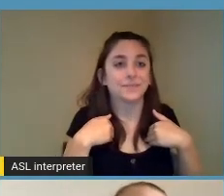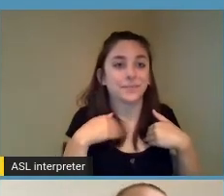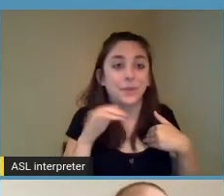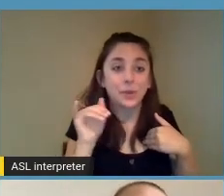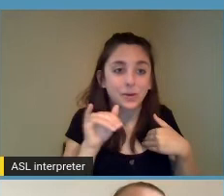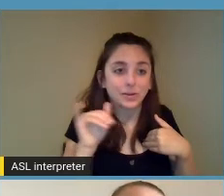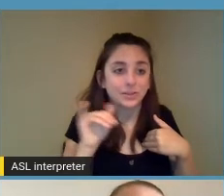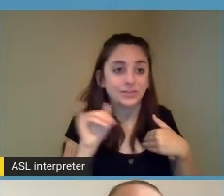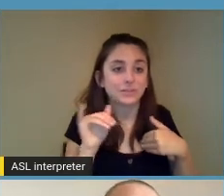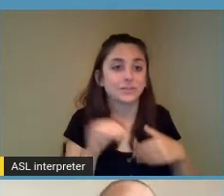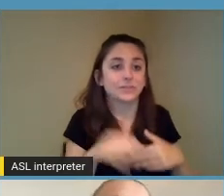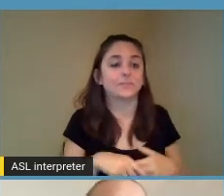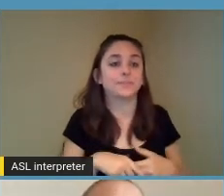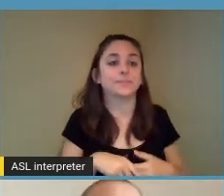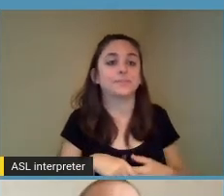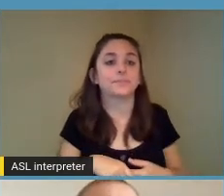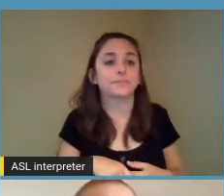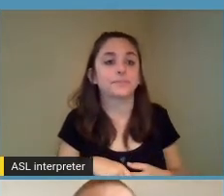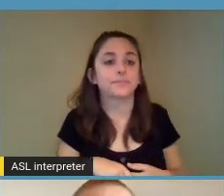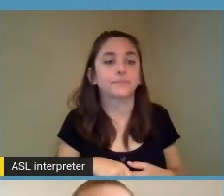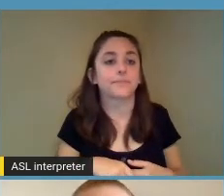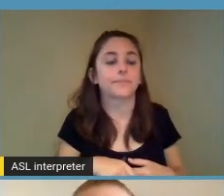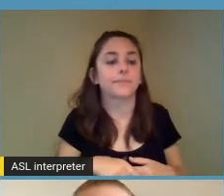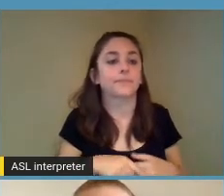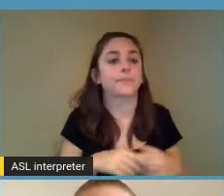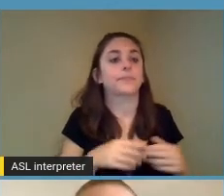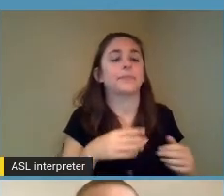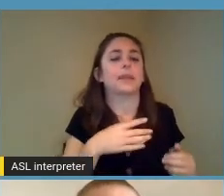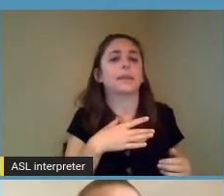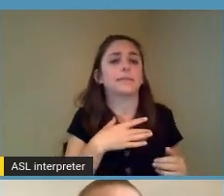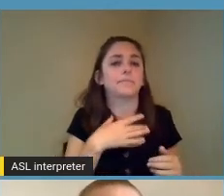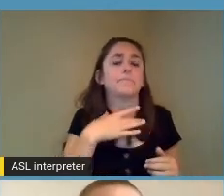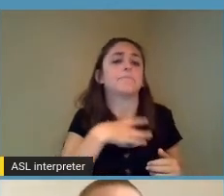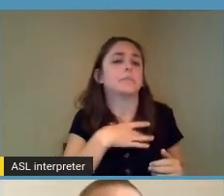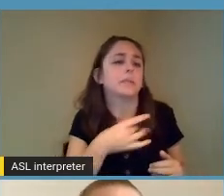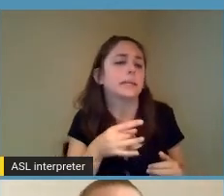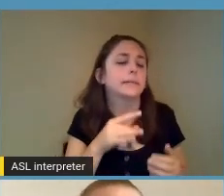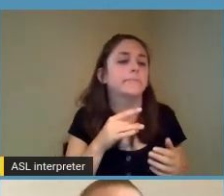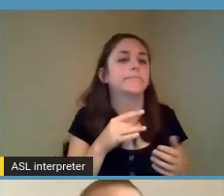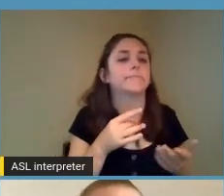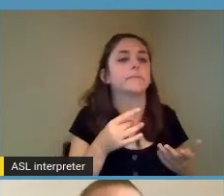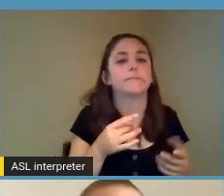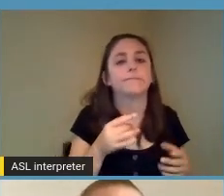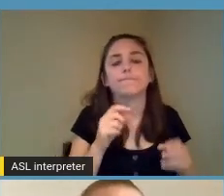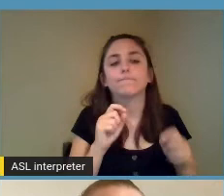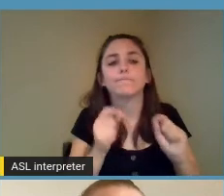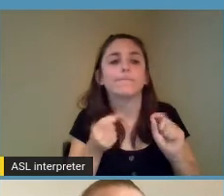in a Descript. I like to then export it and clean it up a bit in, sorry bouncing back